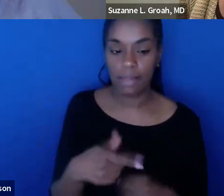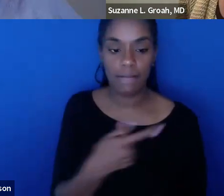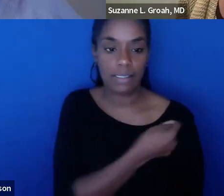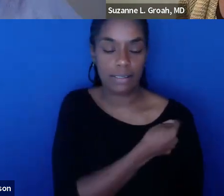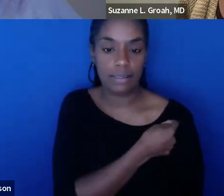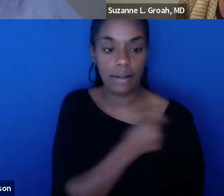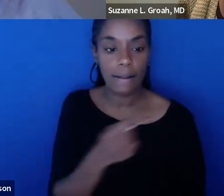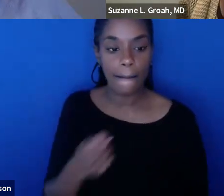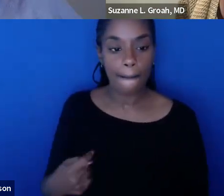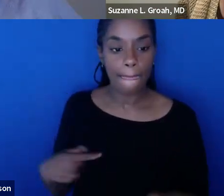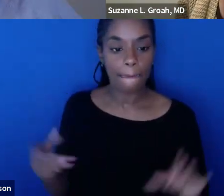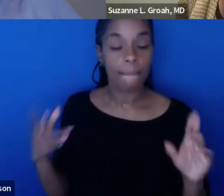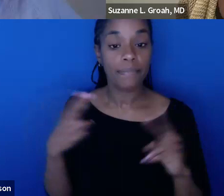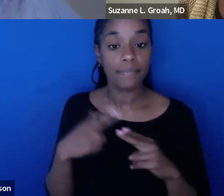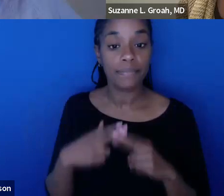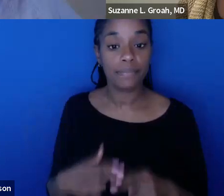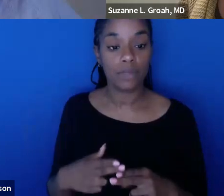I had mentioned we're putting Lactobacillus in the bladder.